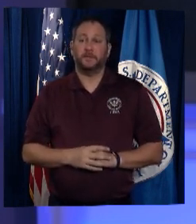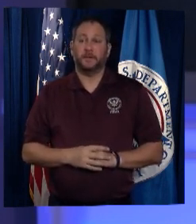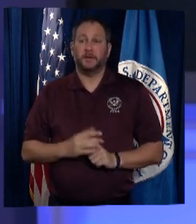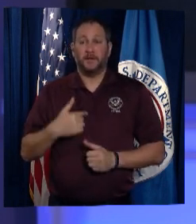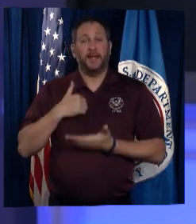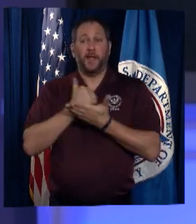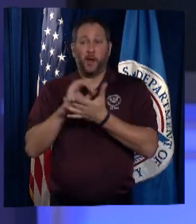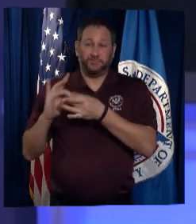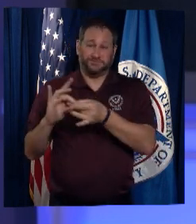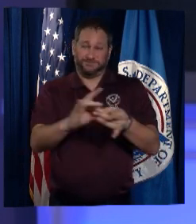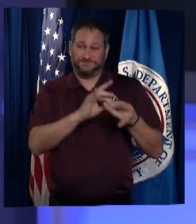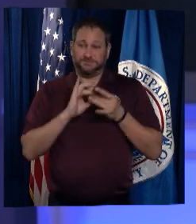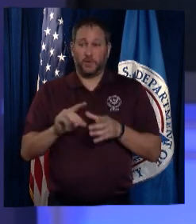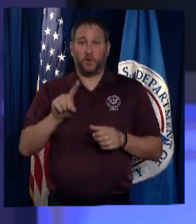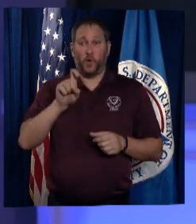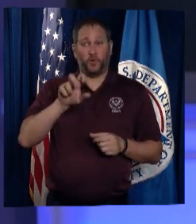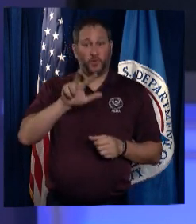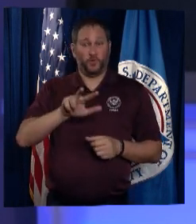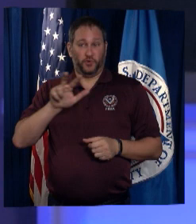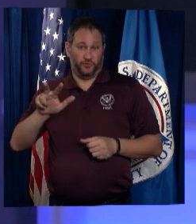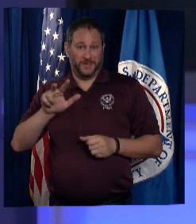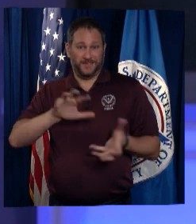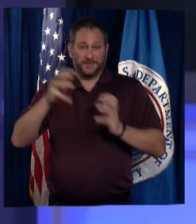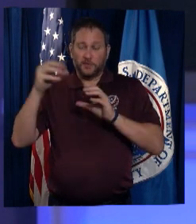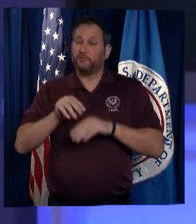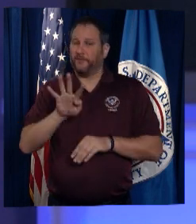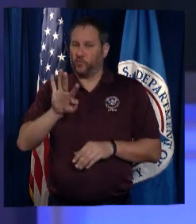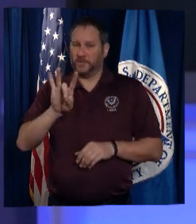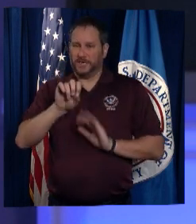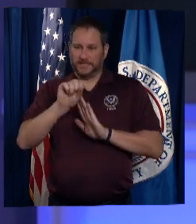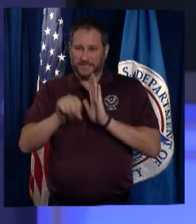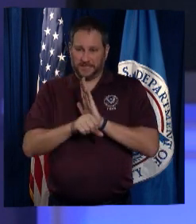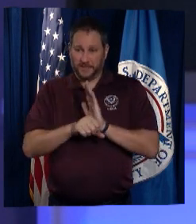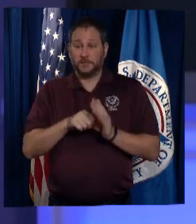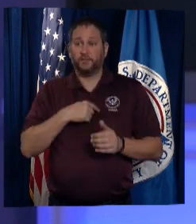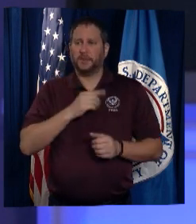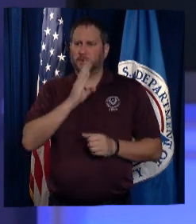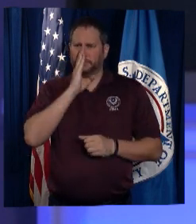and hundreds of emergency managers, during their times of greatest stress.